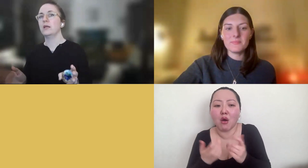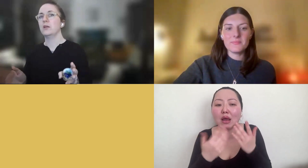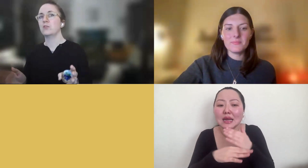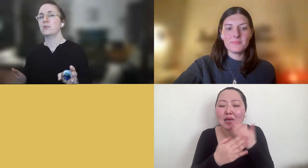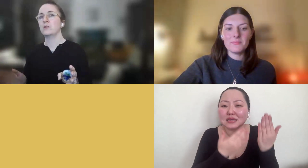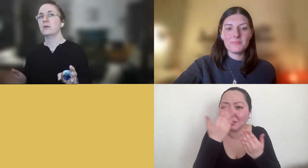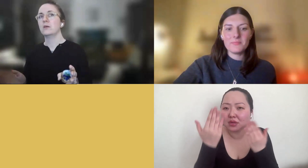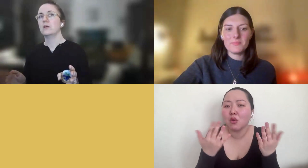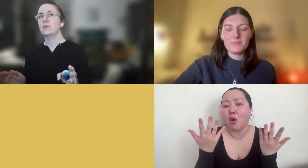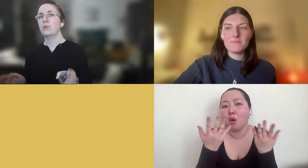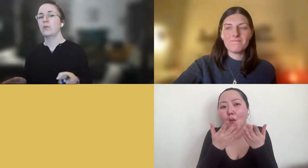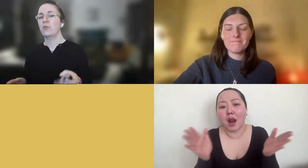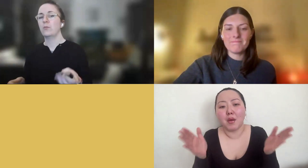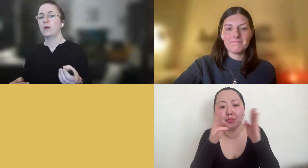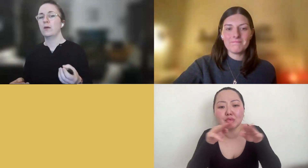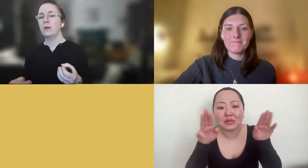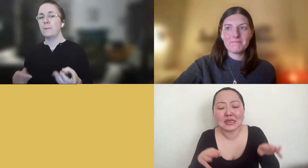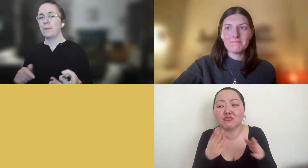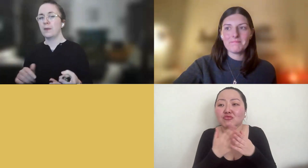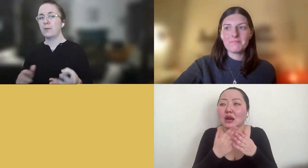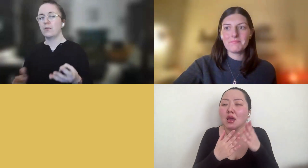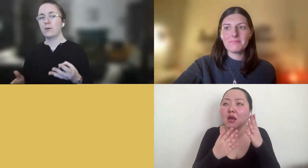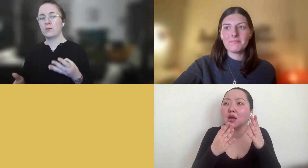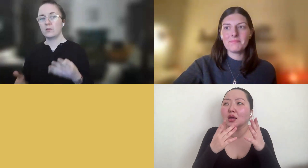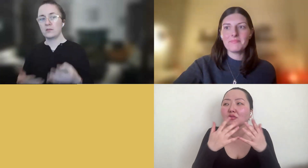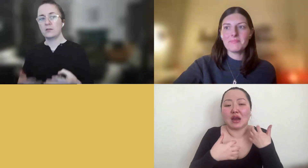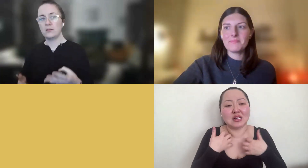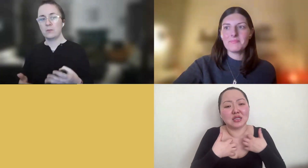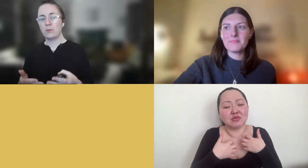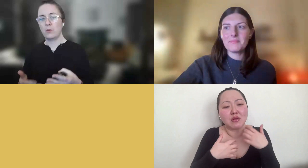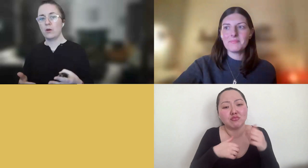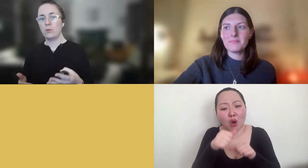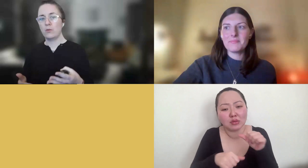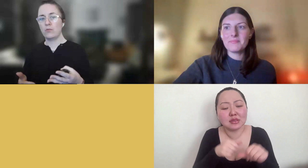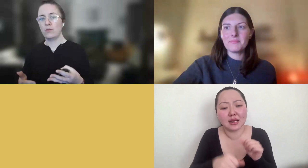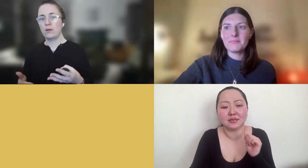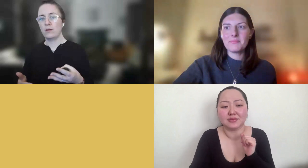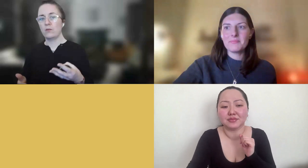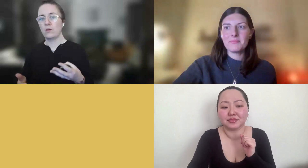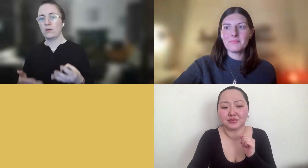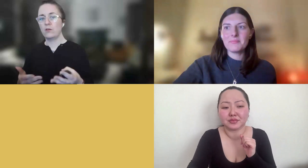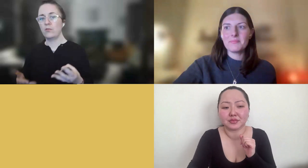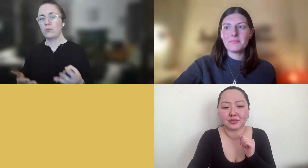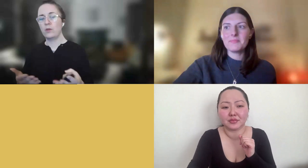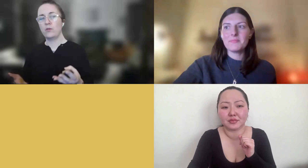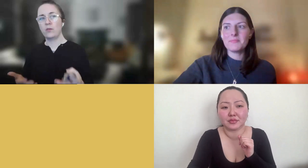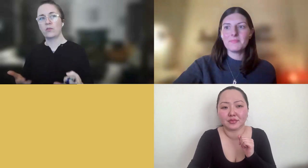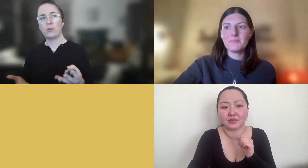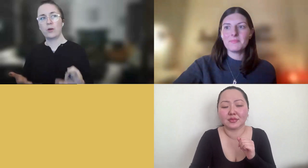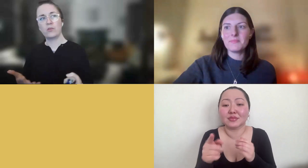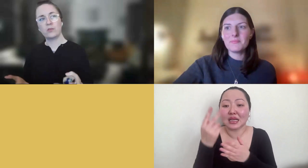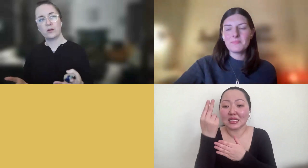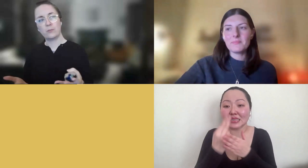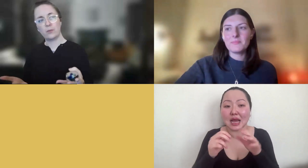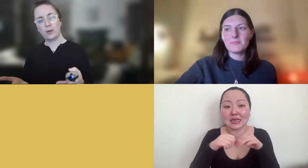was an interesting process. The design team we work with they use things like prototype,